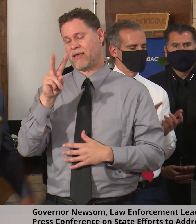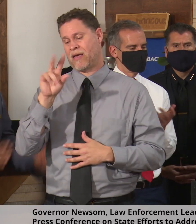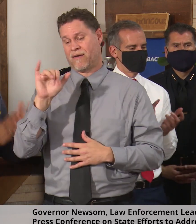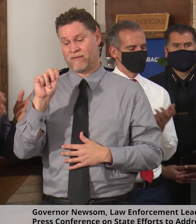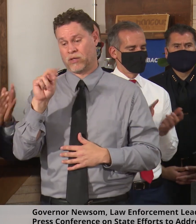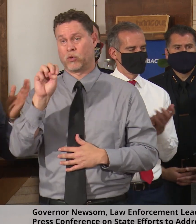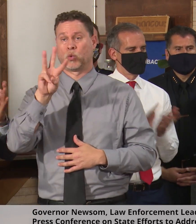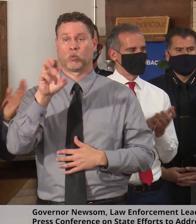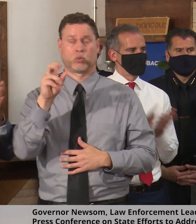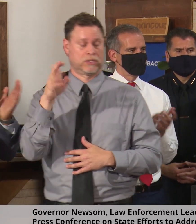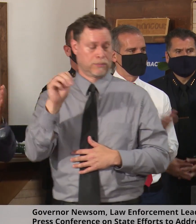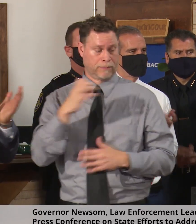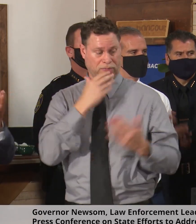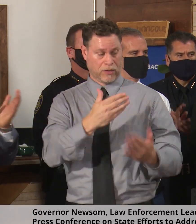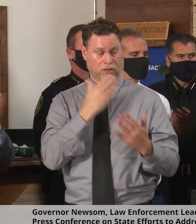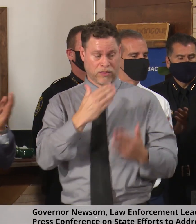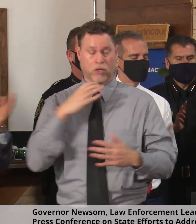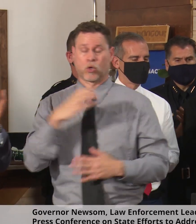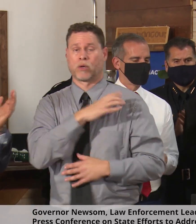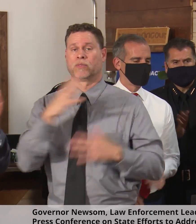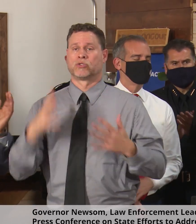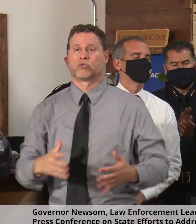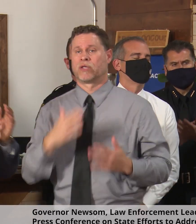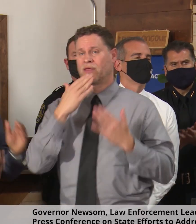Thank you. Thank you commissioner and thank you to our host mayor